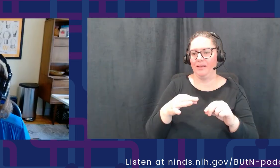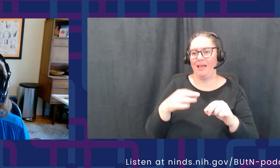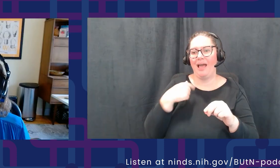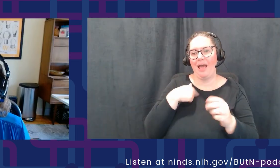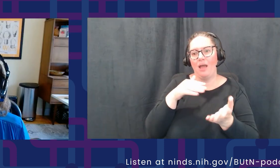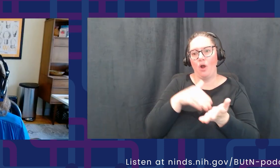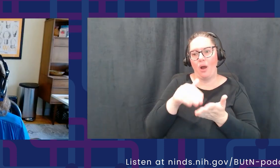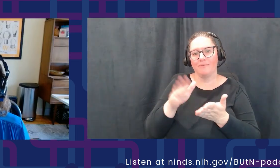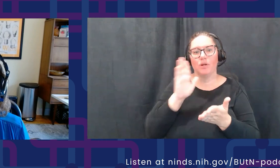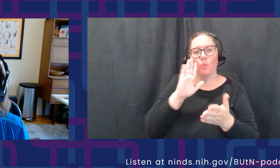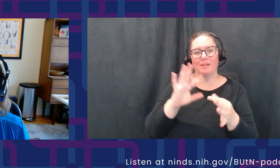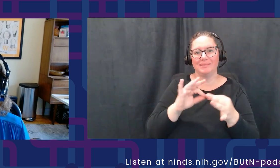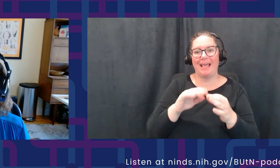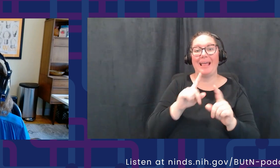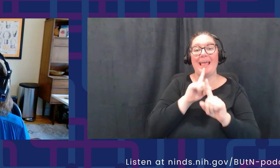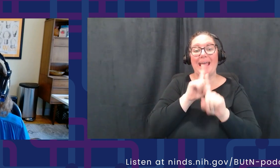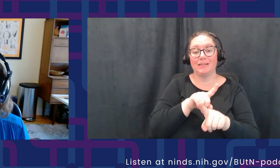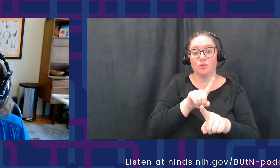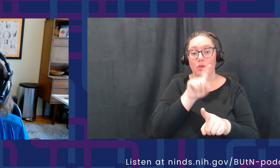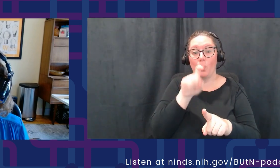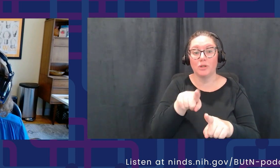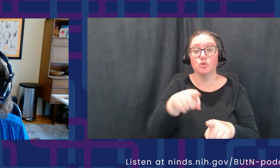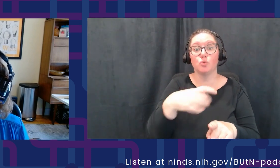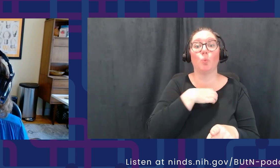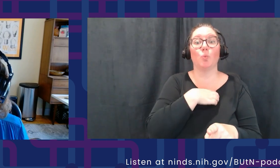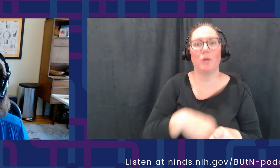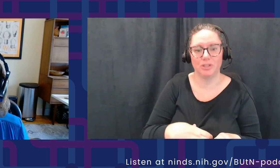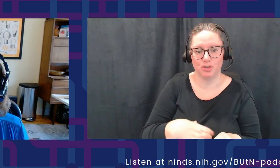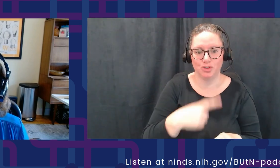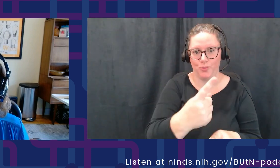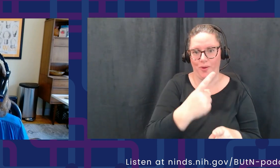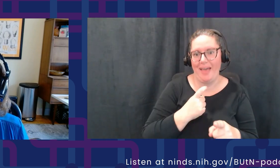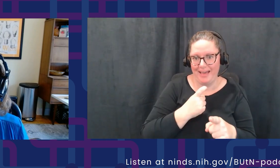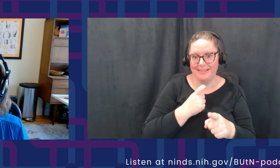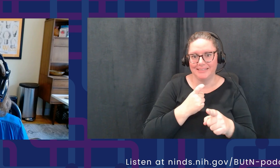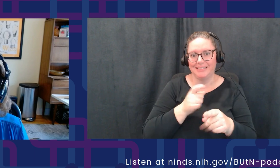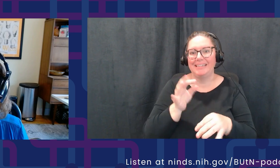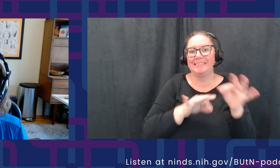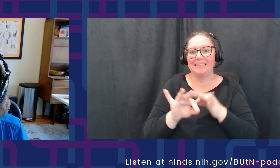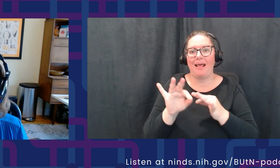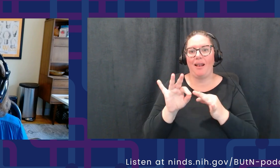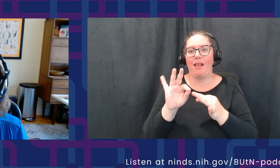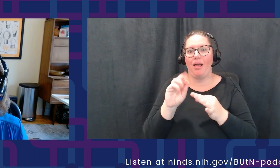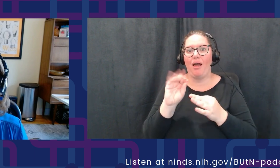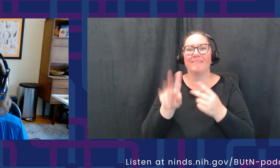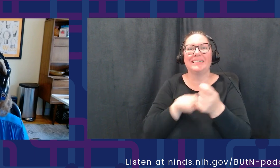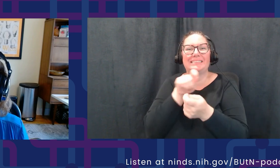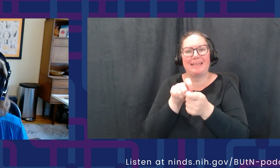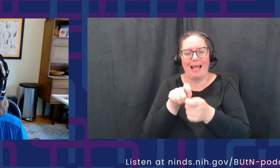Lauren Ullrich: I often say answer the question you wish you were asked instead of maybe necessarily the question that you were asked.